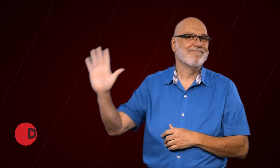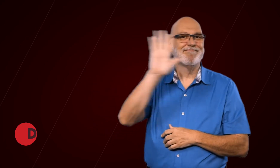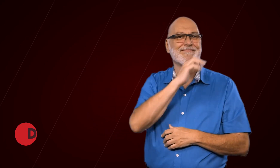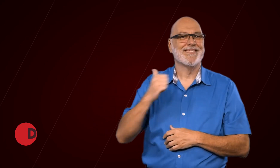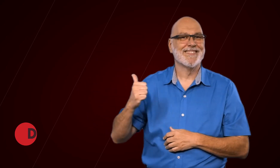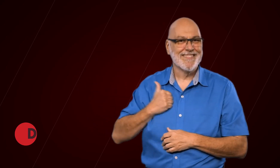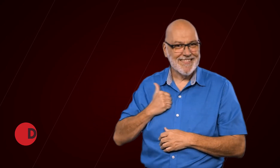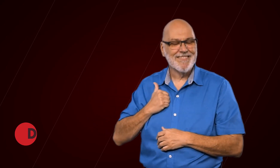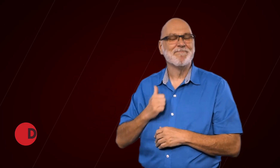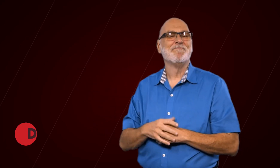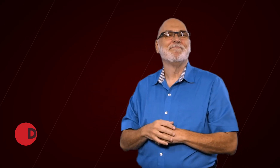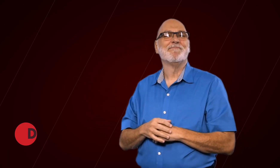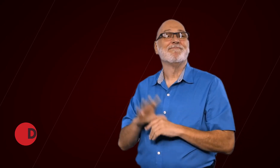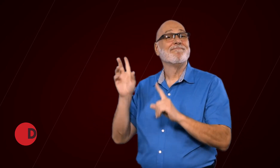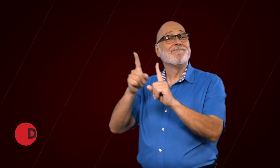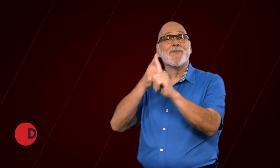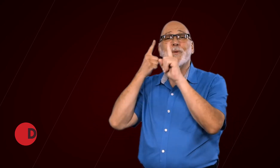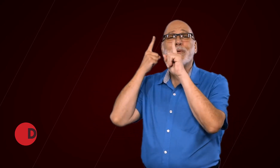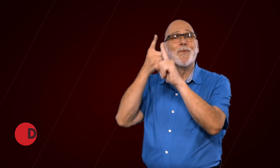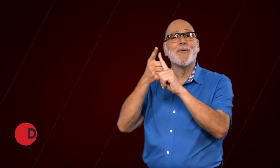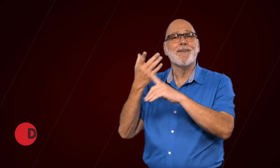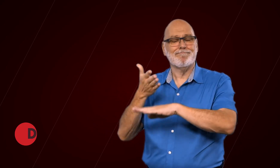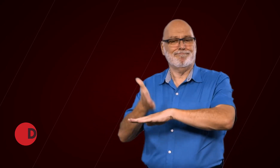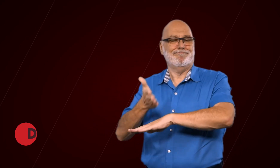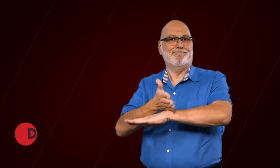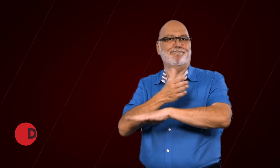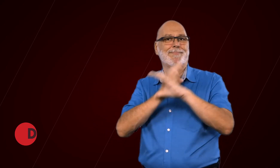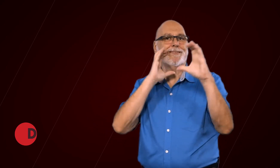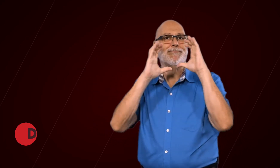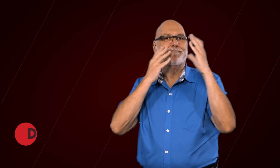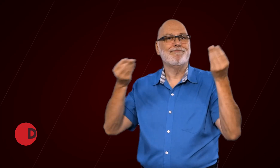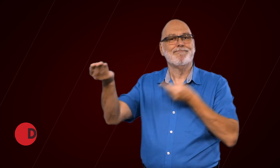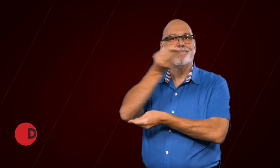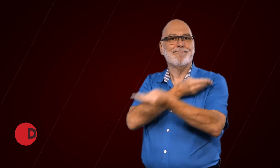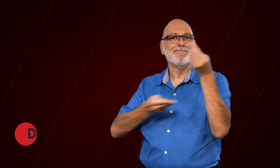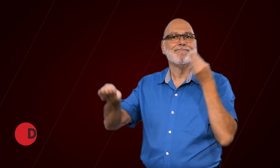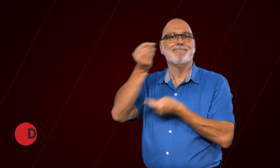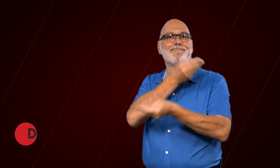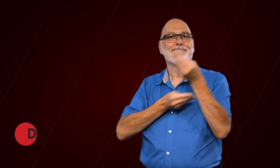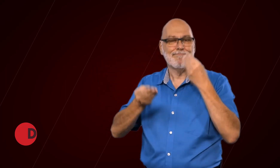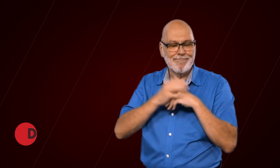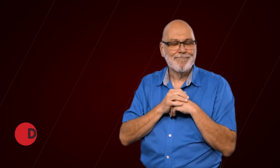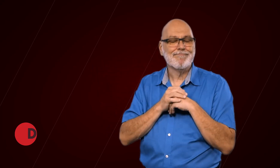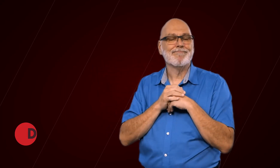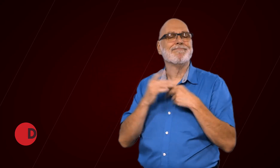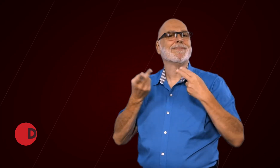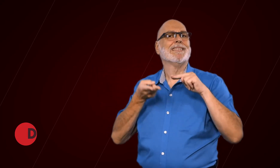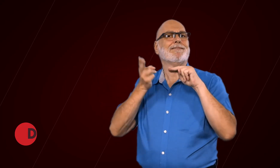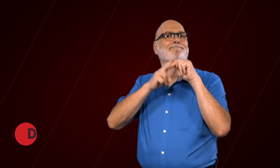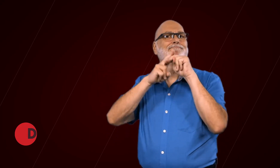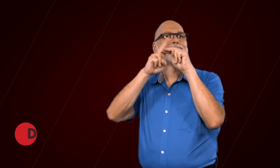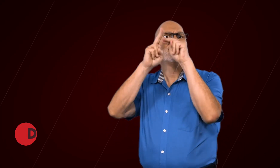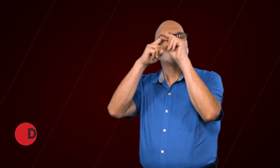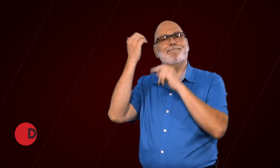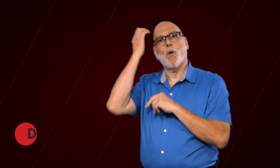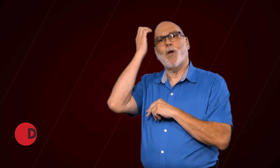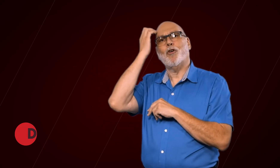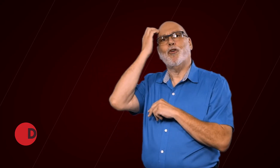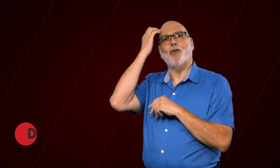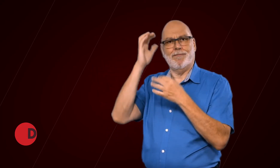across Canada - goal is to improve communication and increase awareness